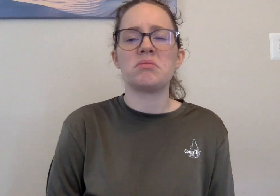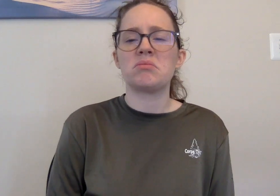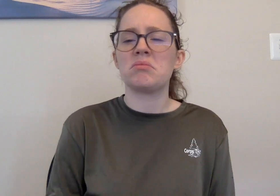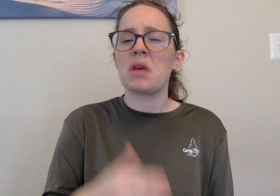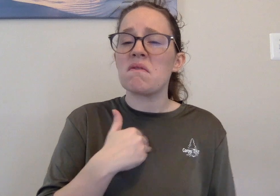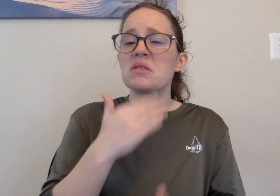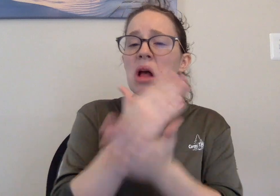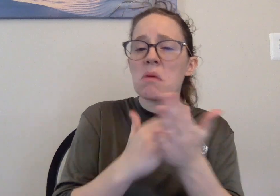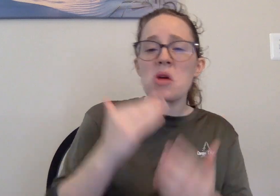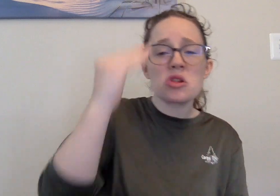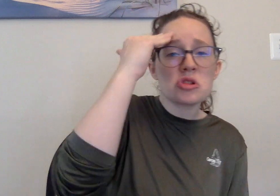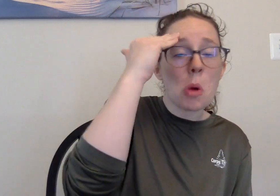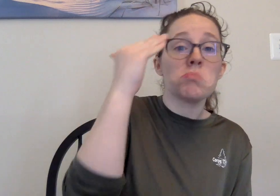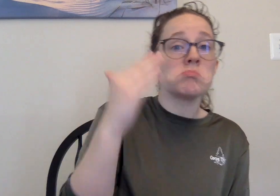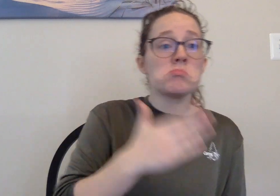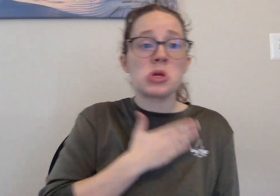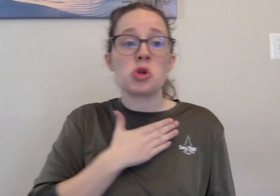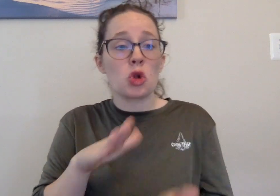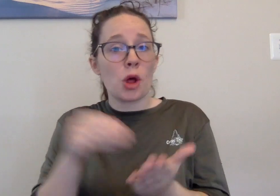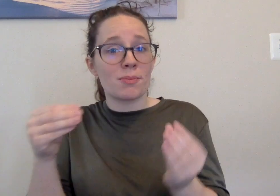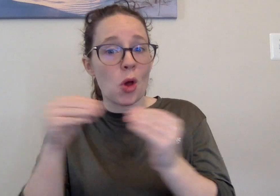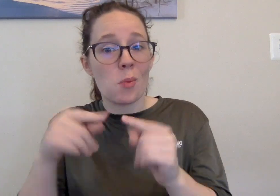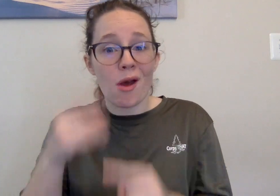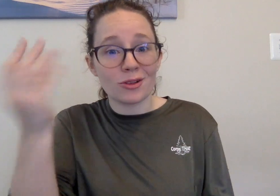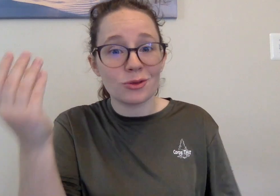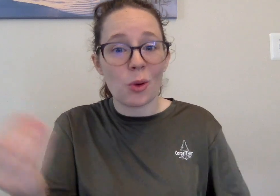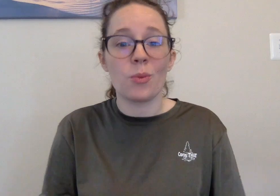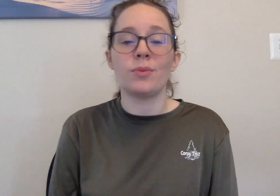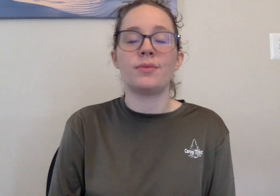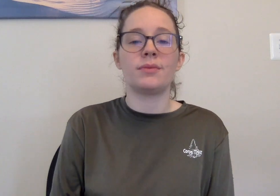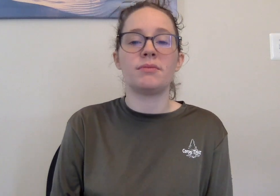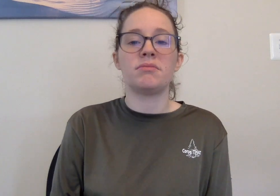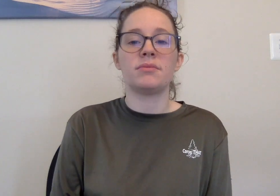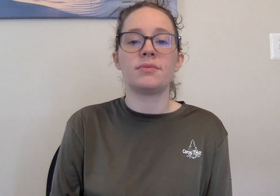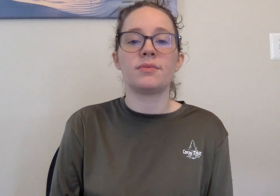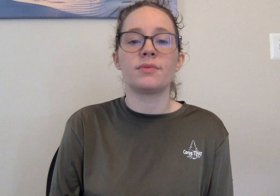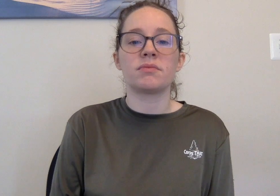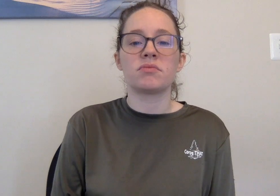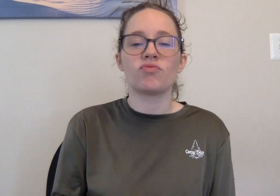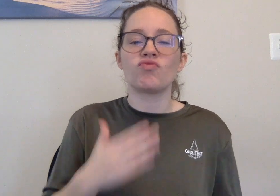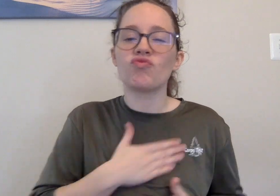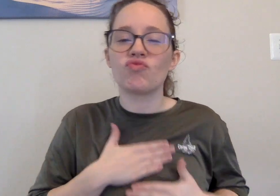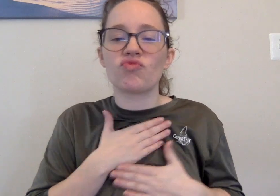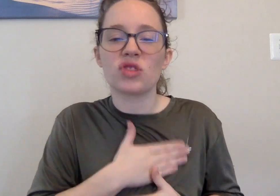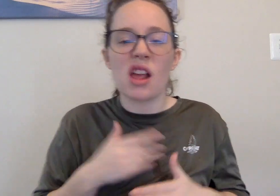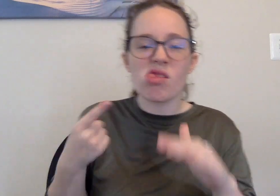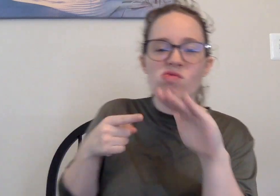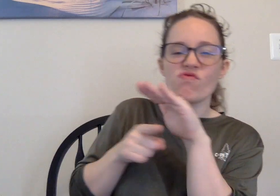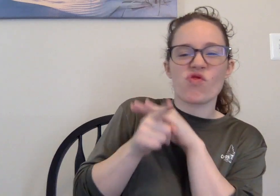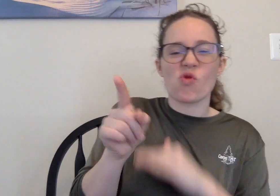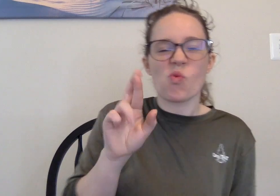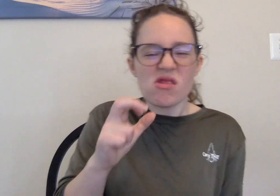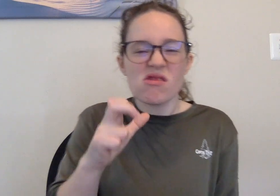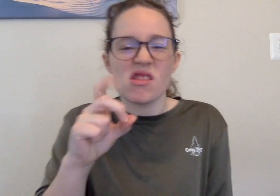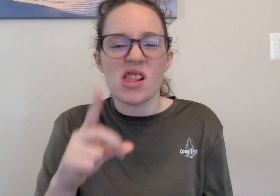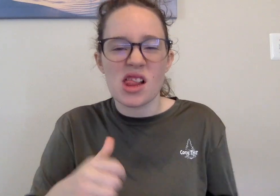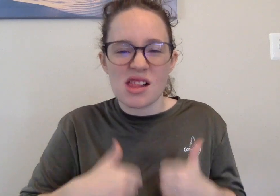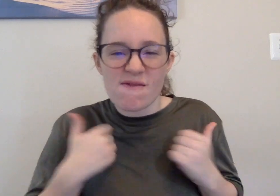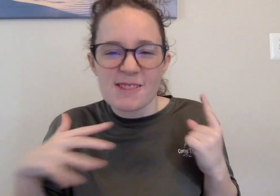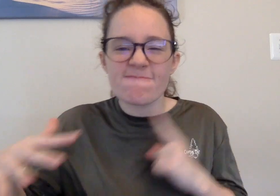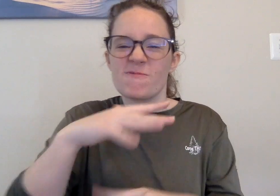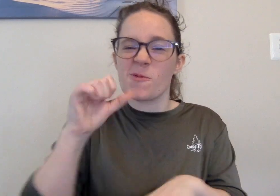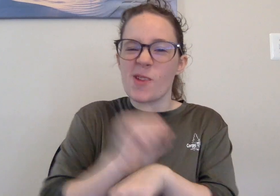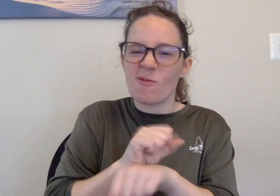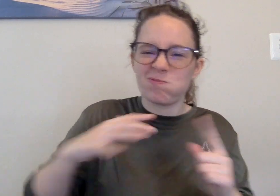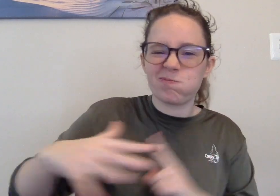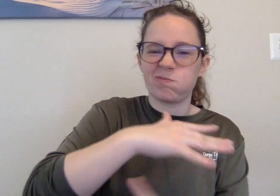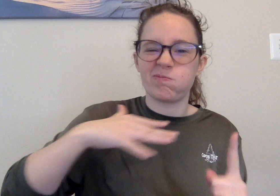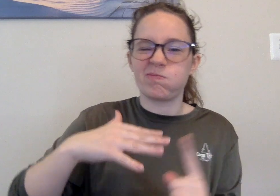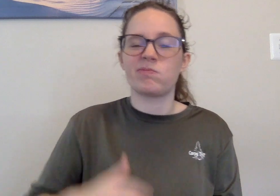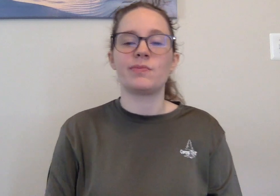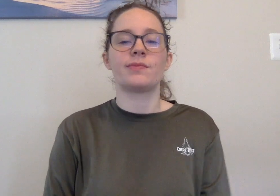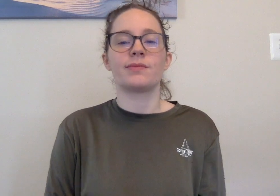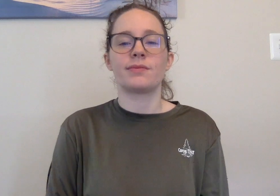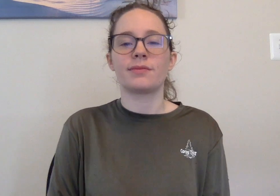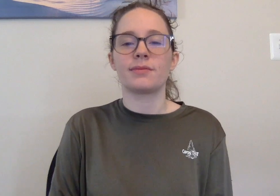have some knowledge or want to learn more about the outdoors, relishes rugged living and work conditions